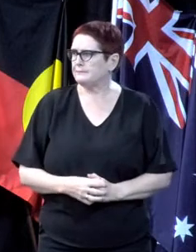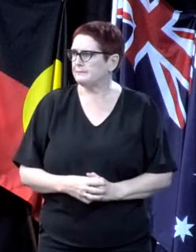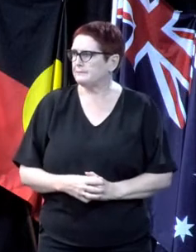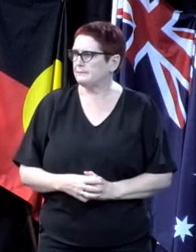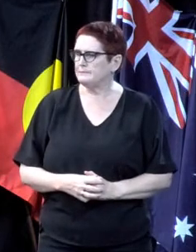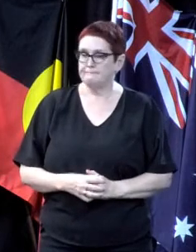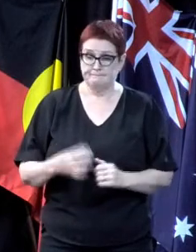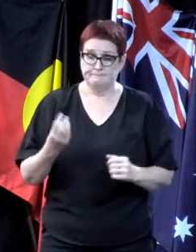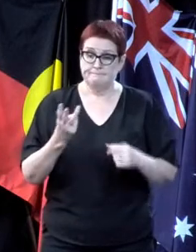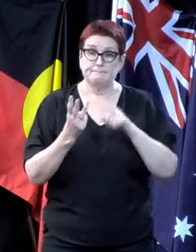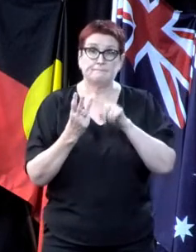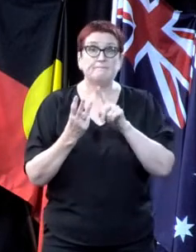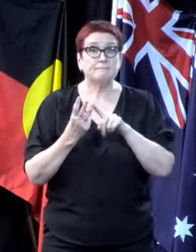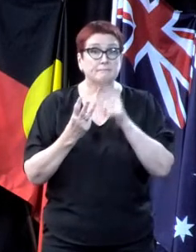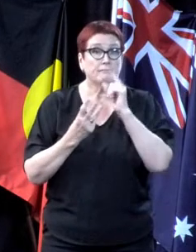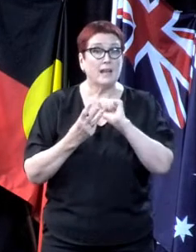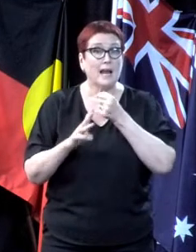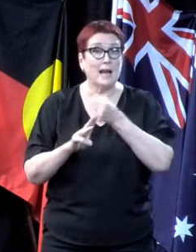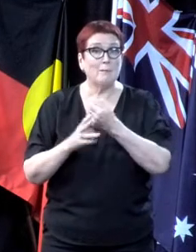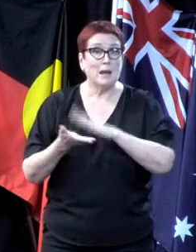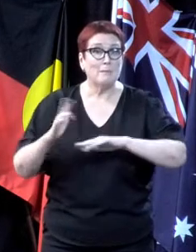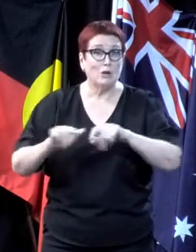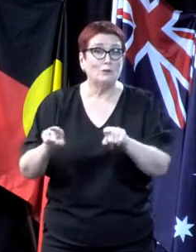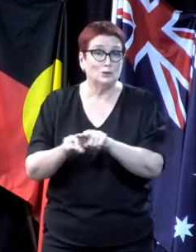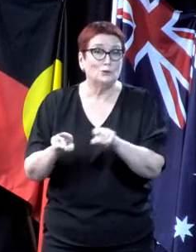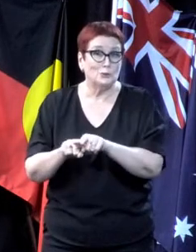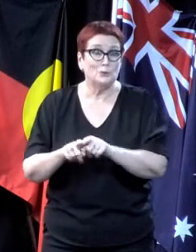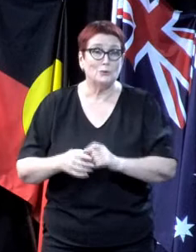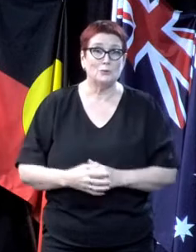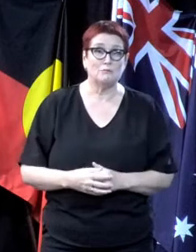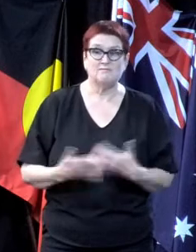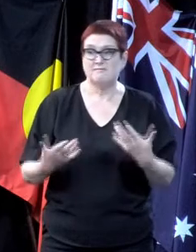parents and care givers because in meetings and consultations, the teachers